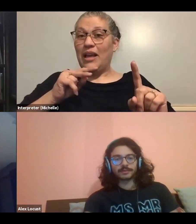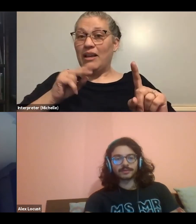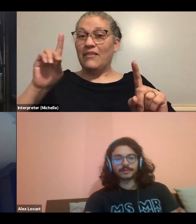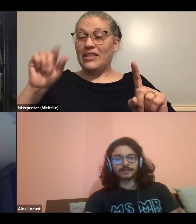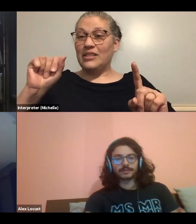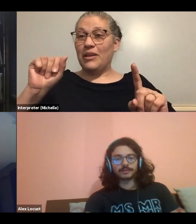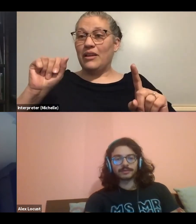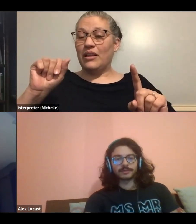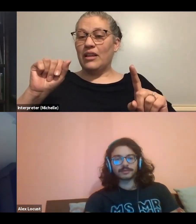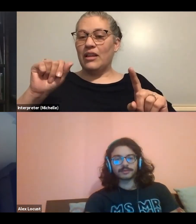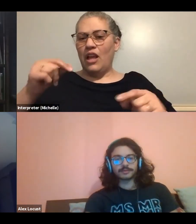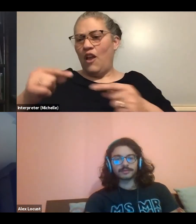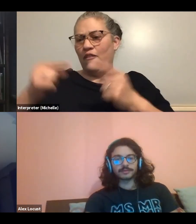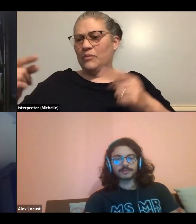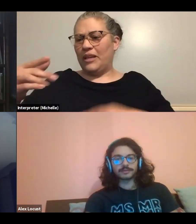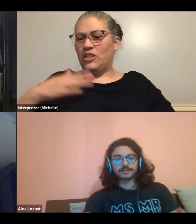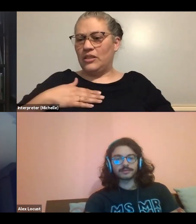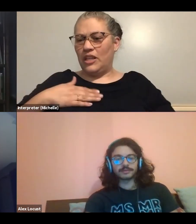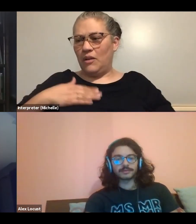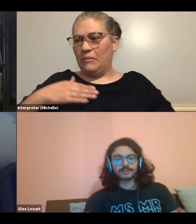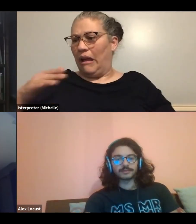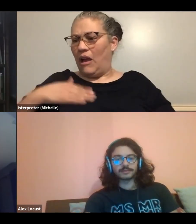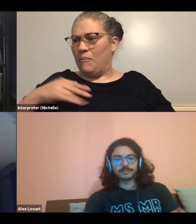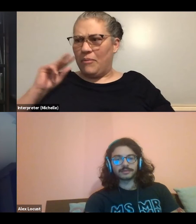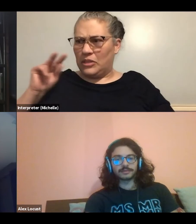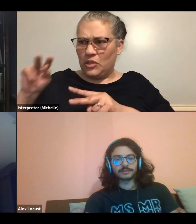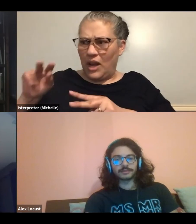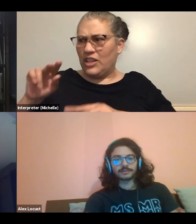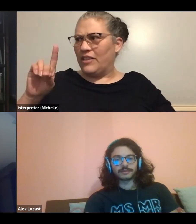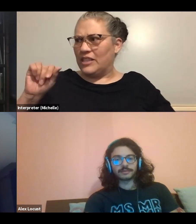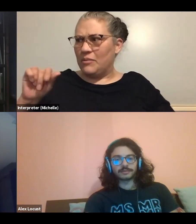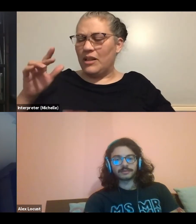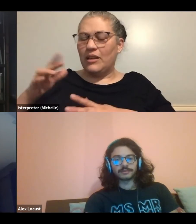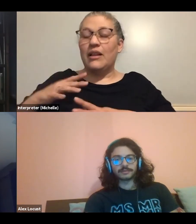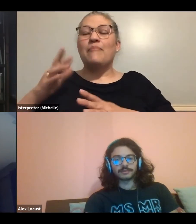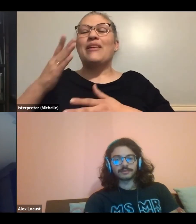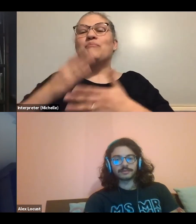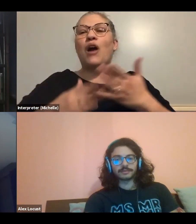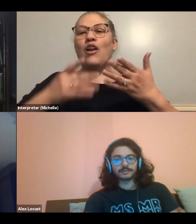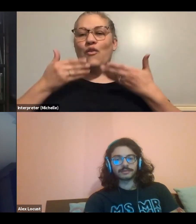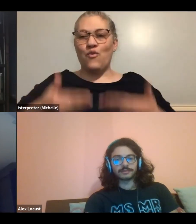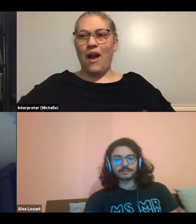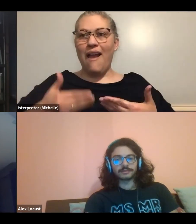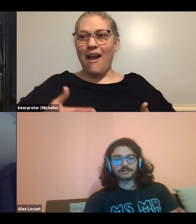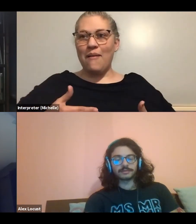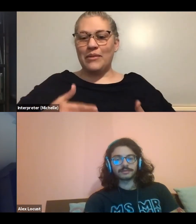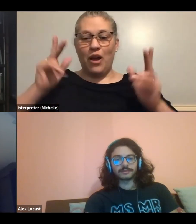Matthew Alaniz: we're taking disability into more of a narrative kind of kind of realm and that's that's really what I hope to see that's really why I'm a writer.